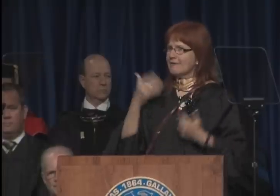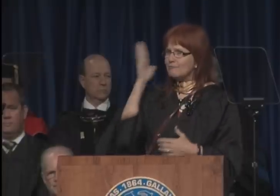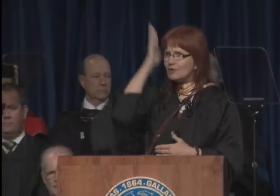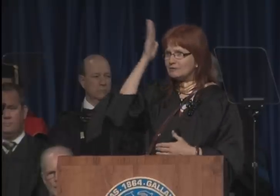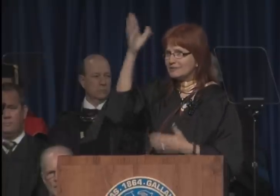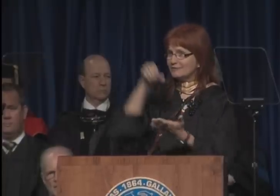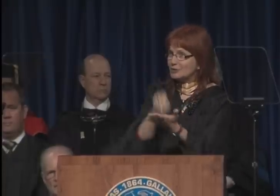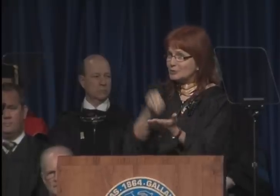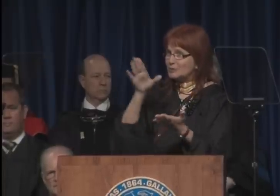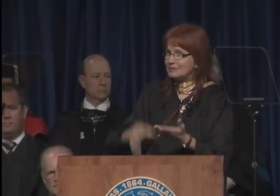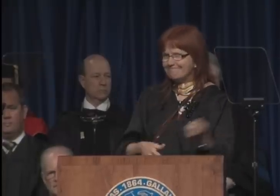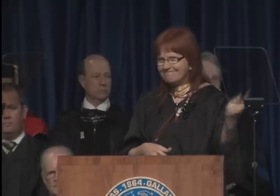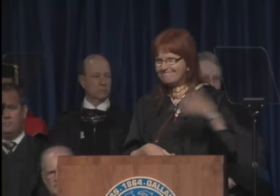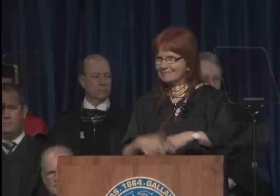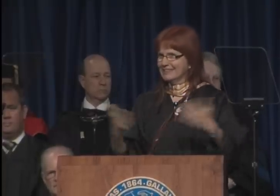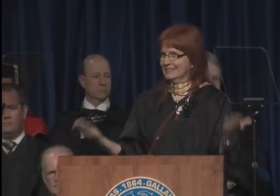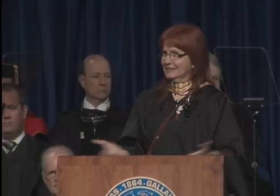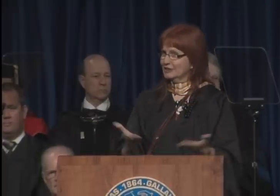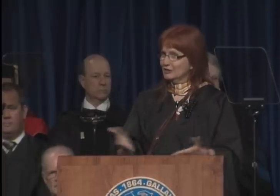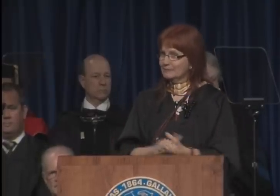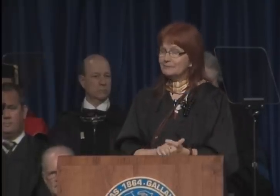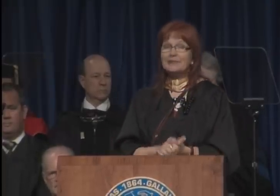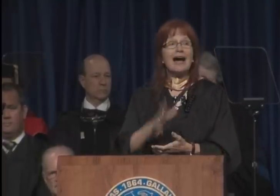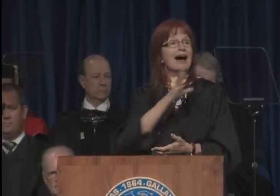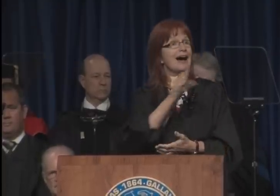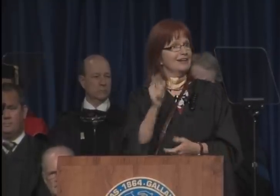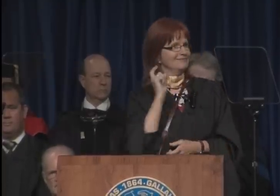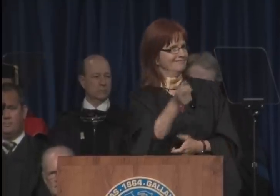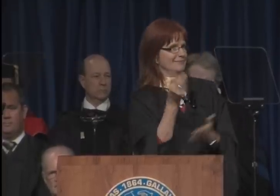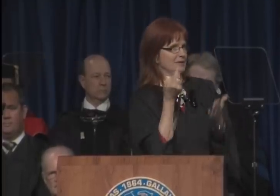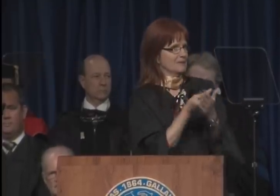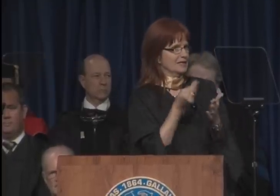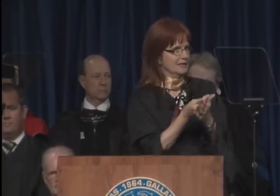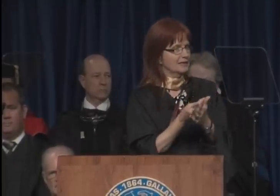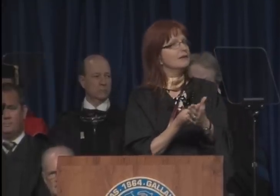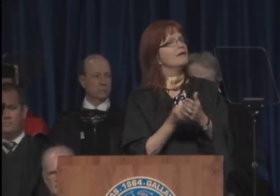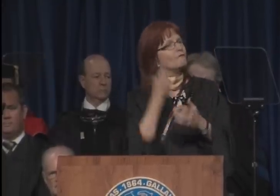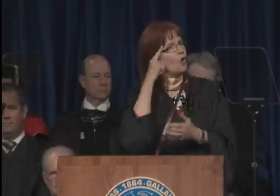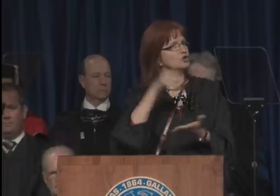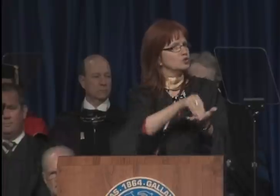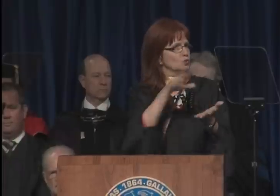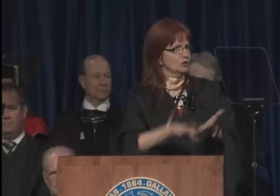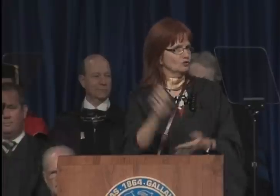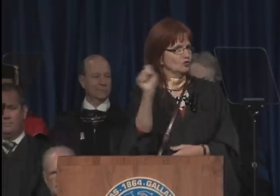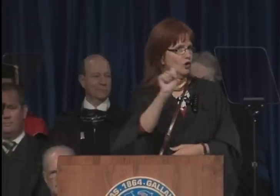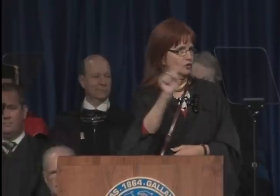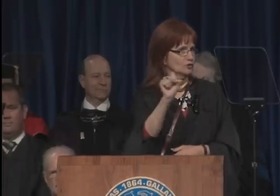and when you're out there you should always be looking for prospective students for Gallaudet.